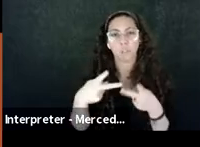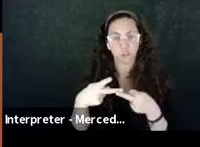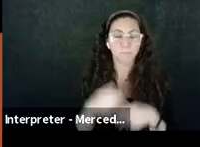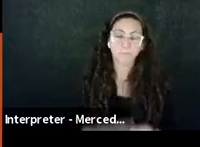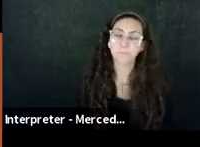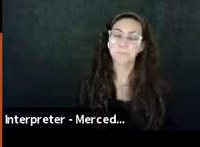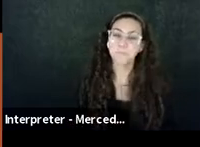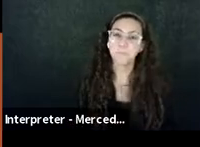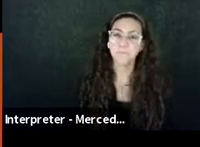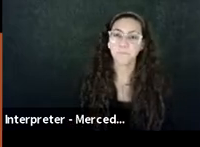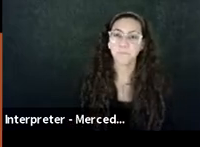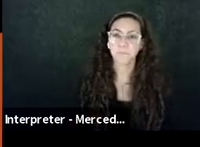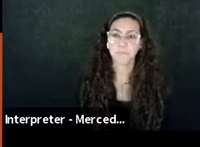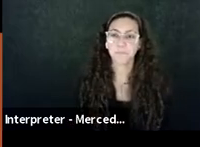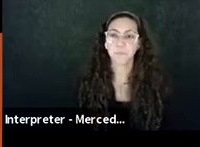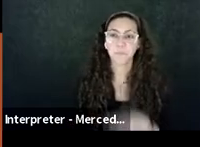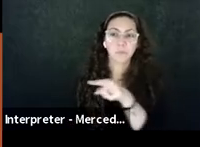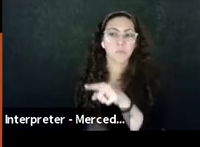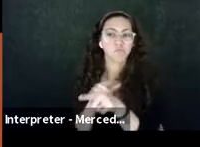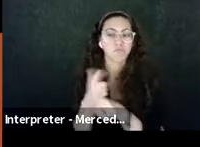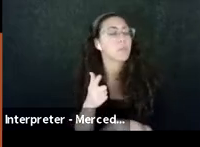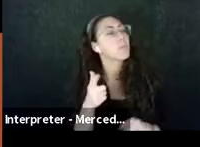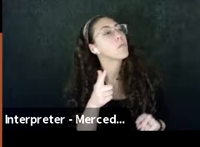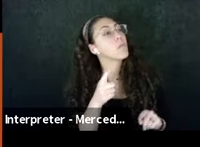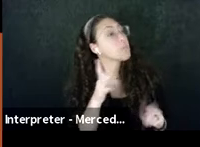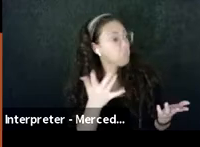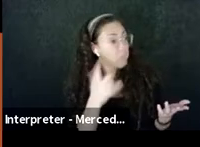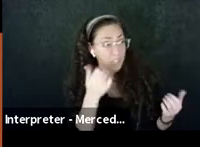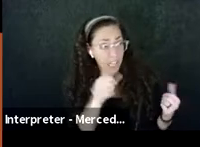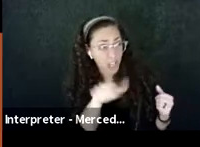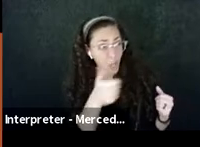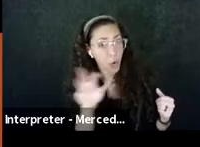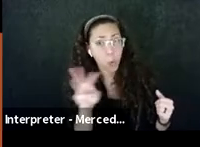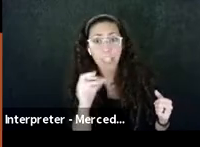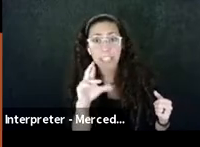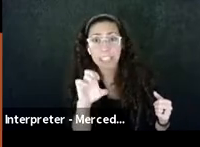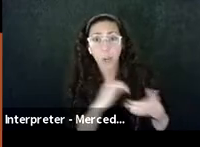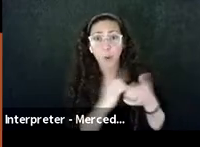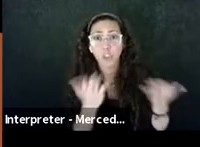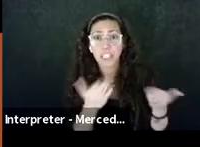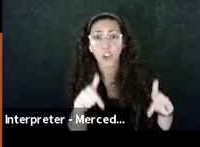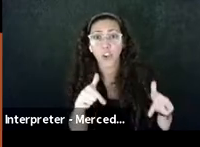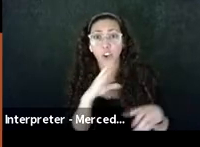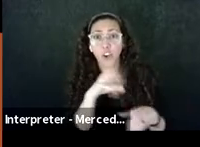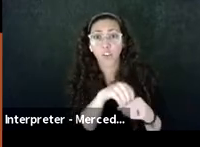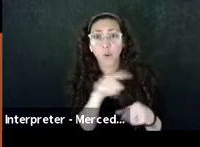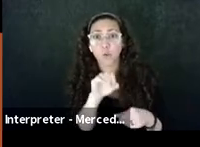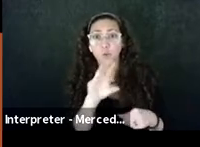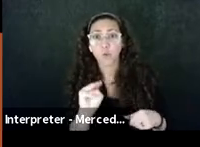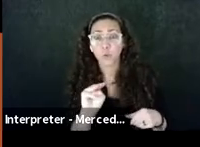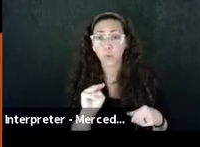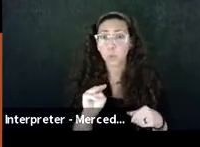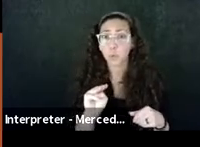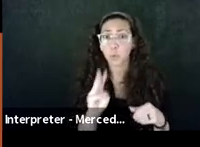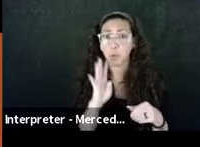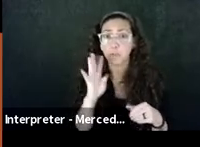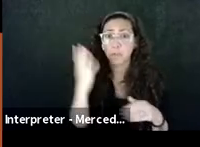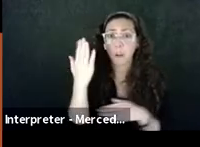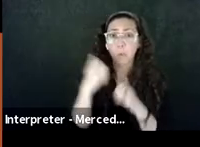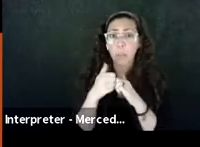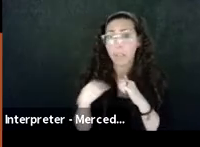Natalie Chavez: Great. Okay. Um, and then. Were there any other West care partners on the call today that are going to be also speaking with you. I'm in see anybody in the room, but I wasn't sure.